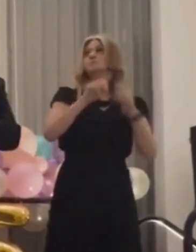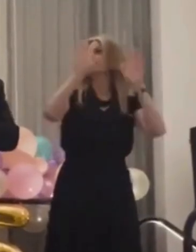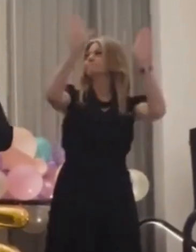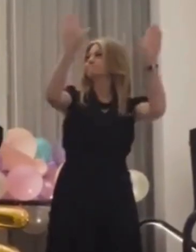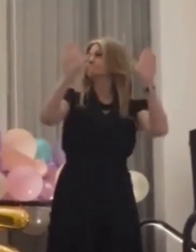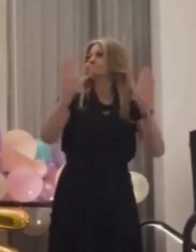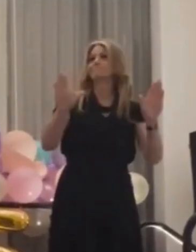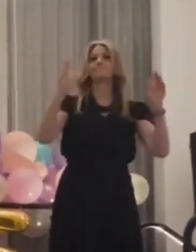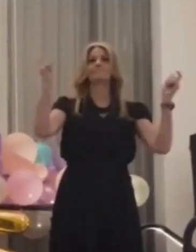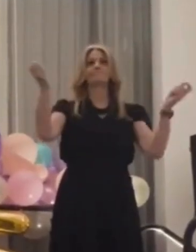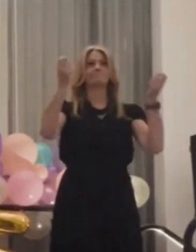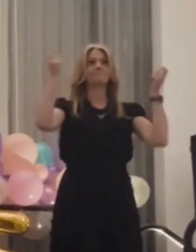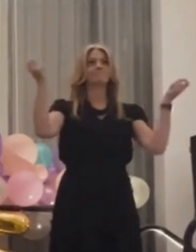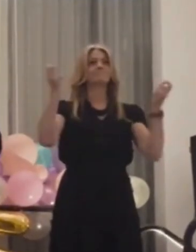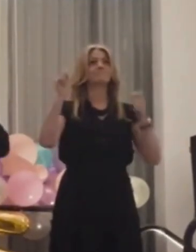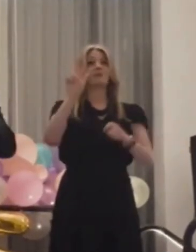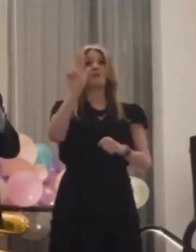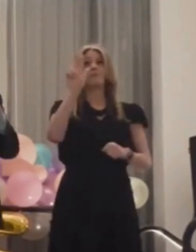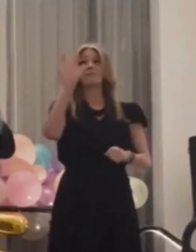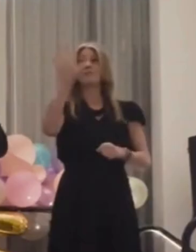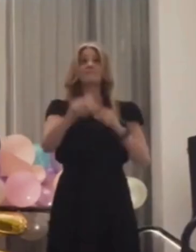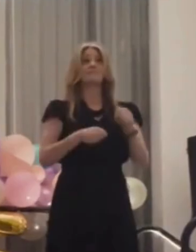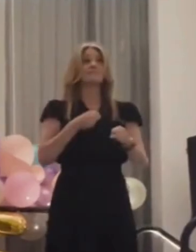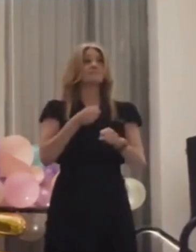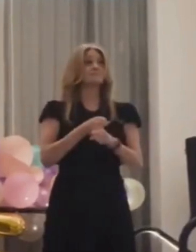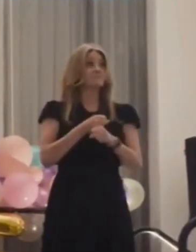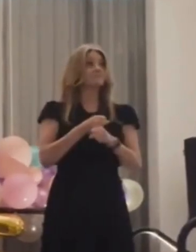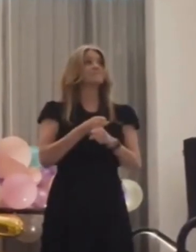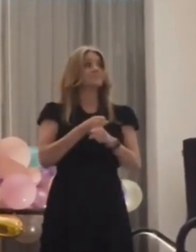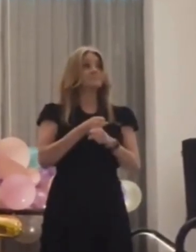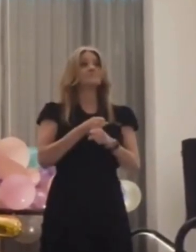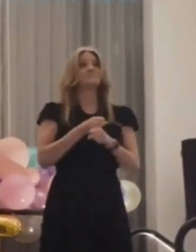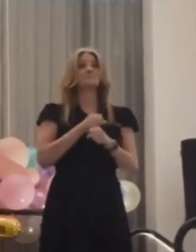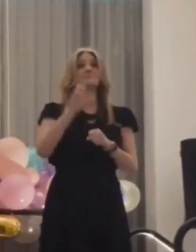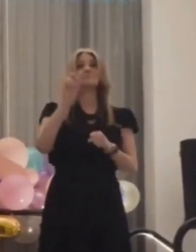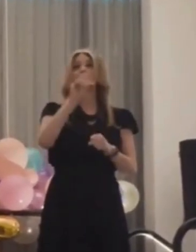of 35 years of Relay North Carolina